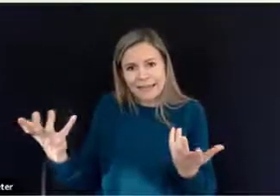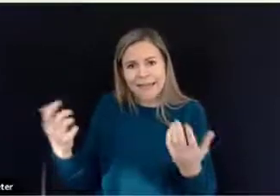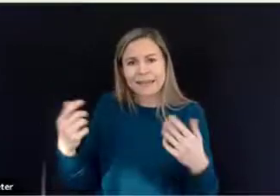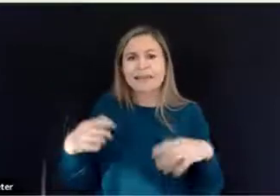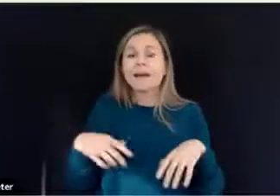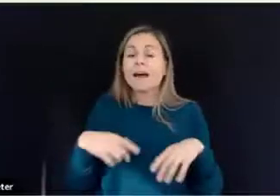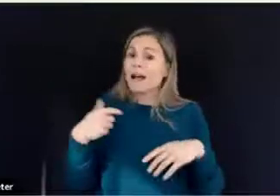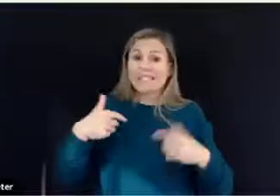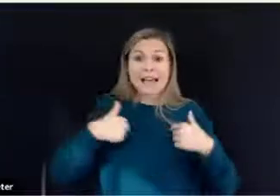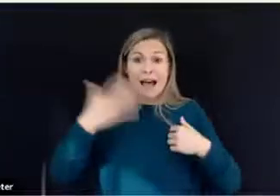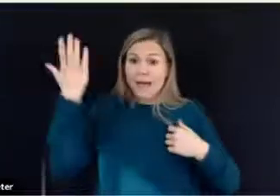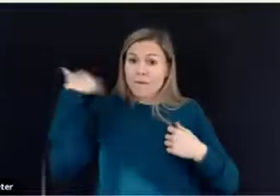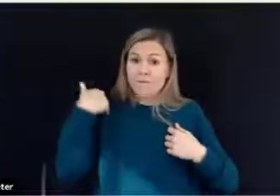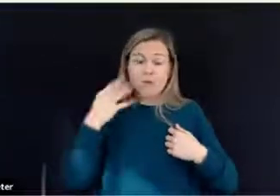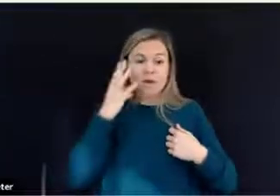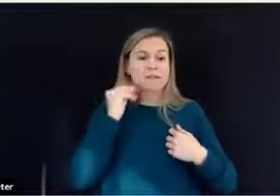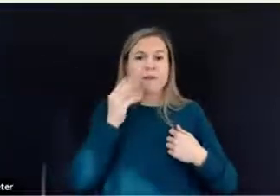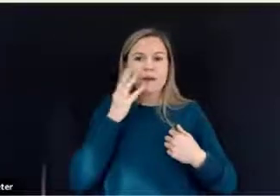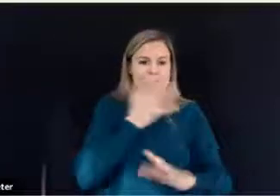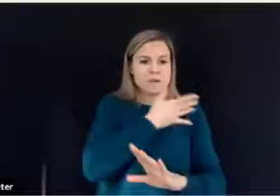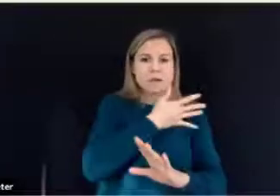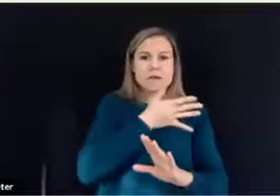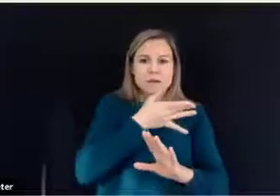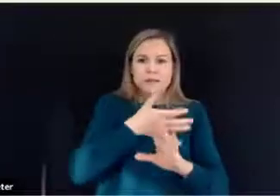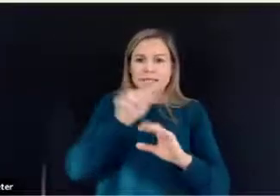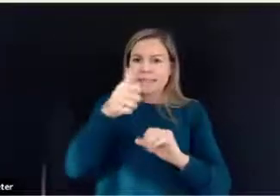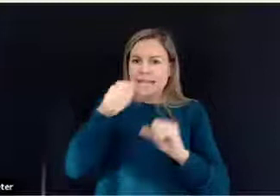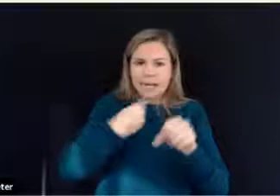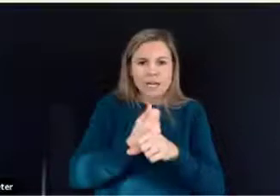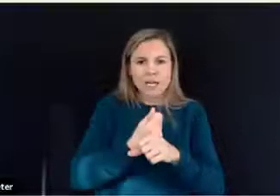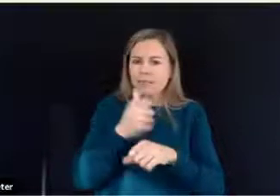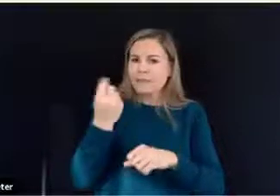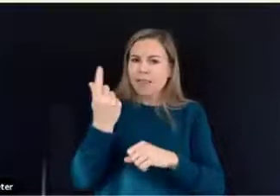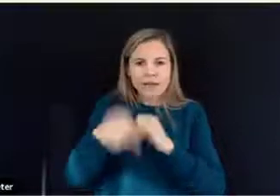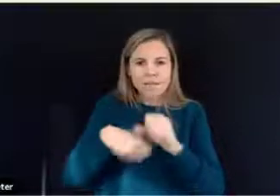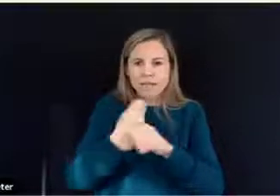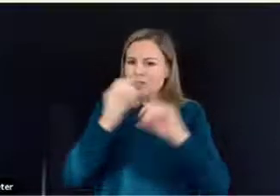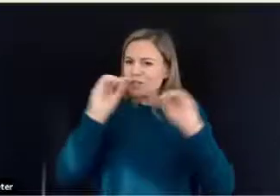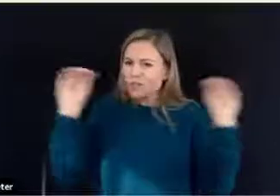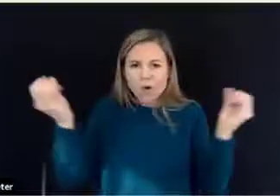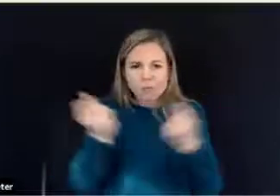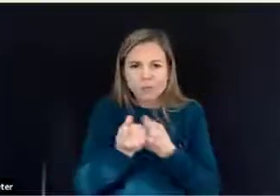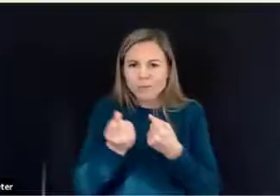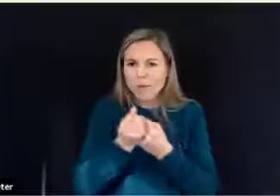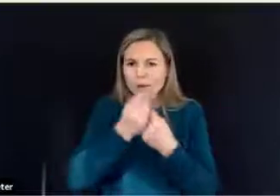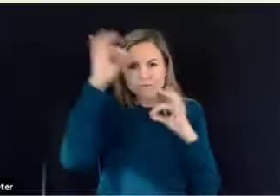being so isolated and not having that support. And that also ties into why I'm passionate